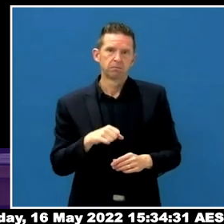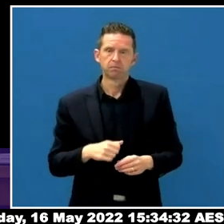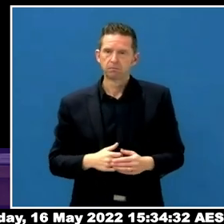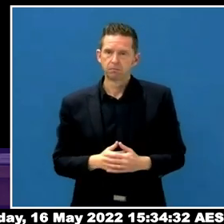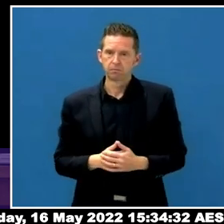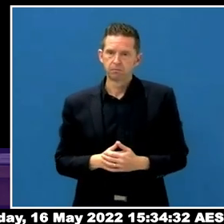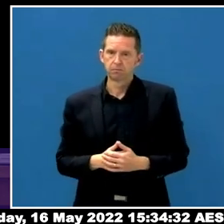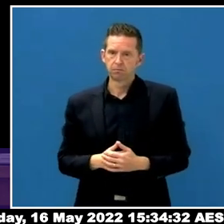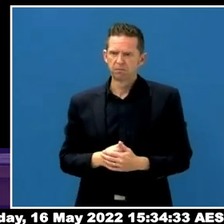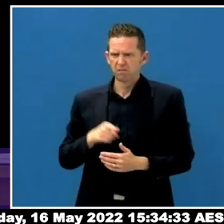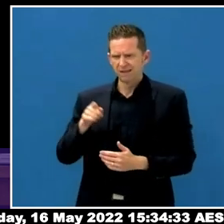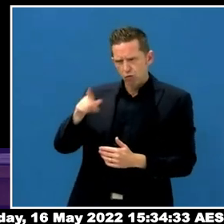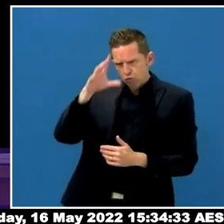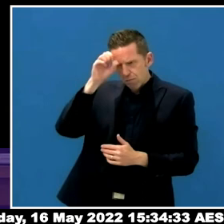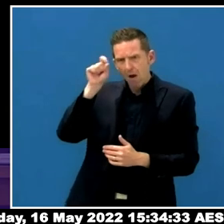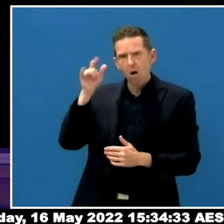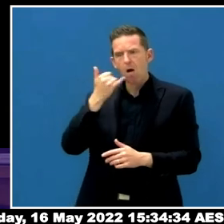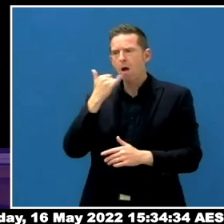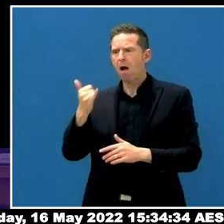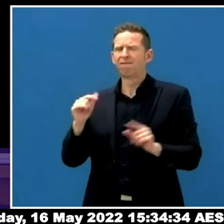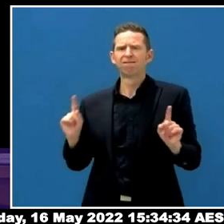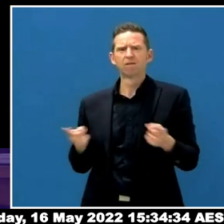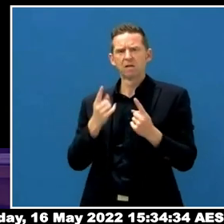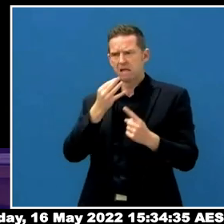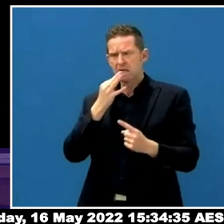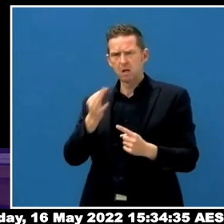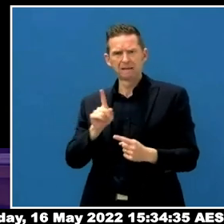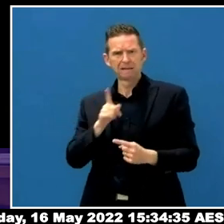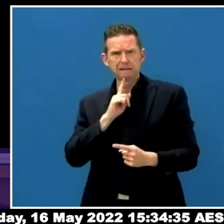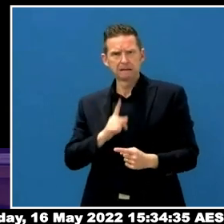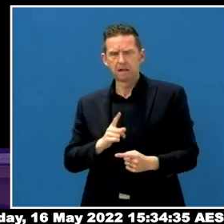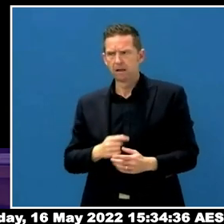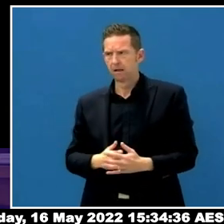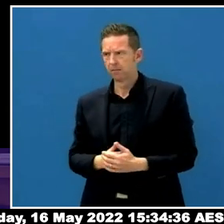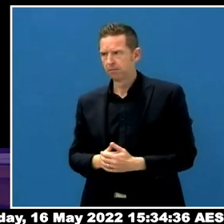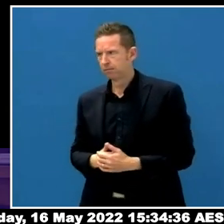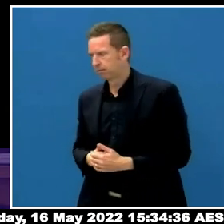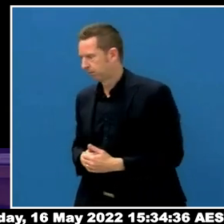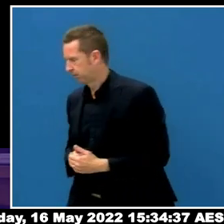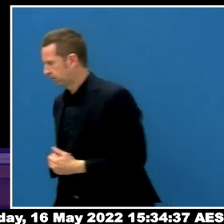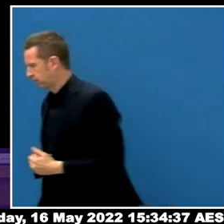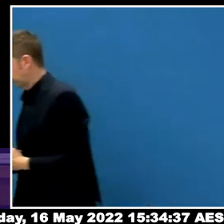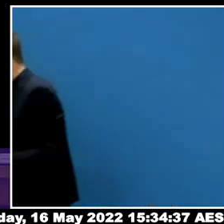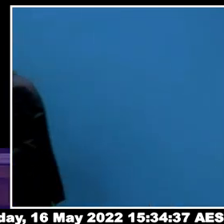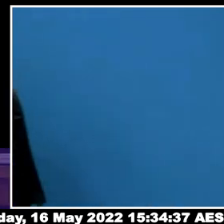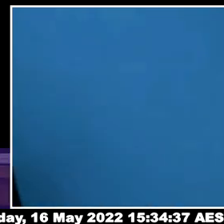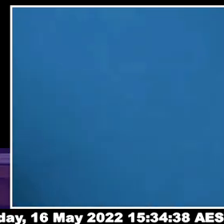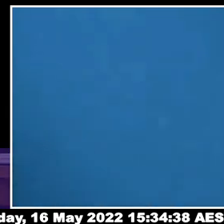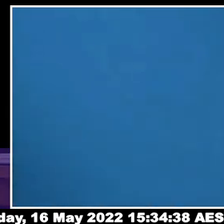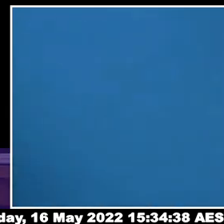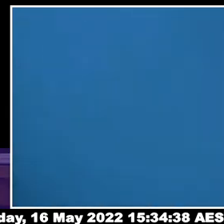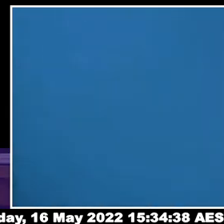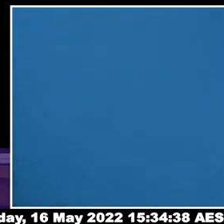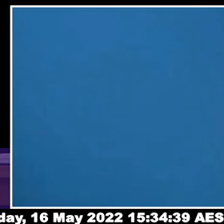did they say or ask? SUZIE: The initial call was to ask permission to pass our details on